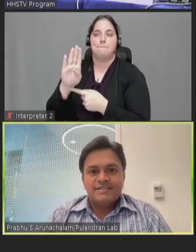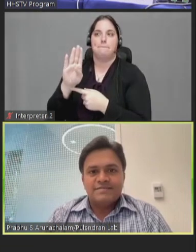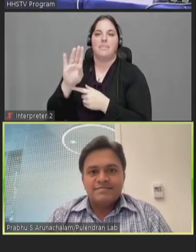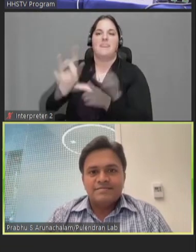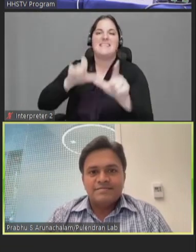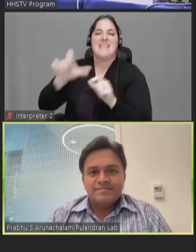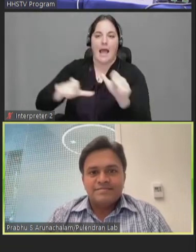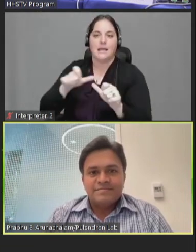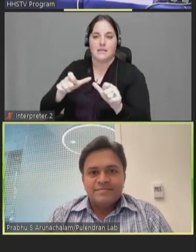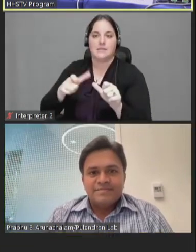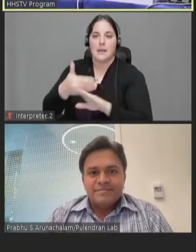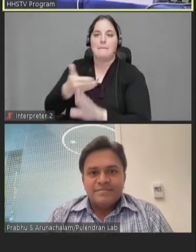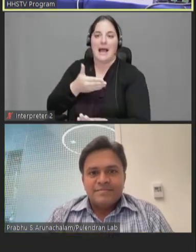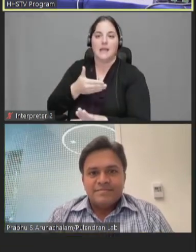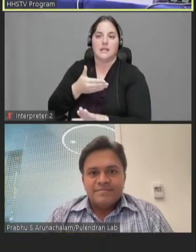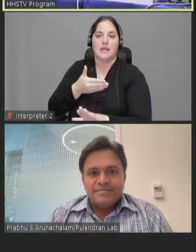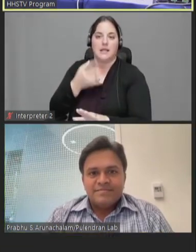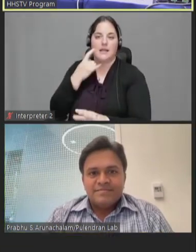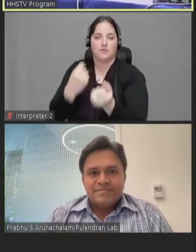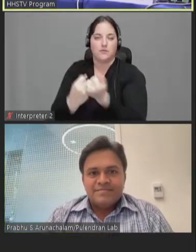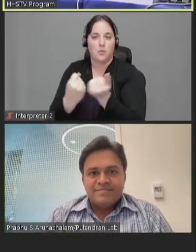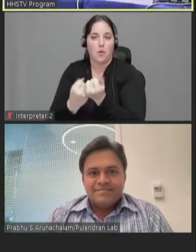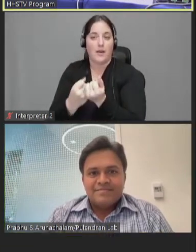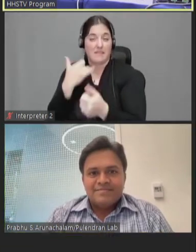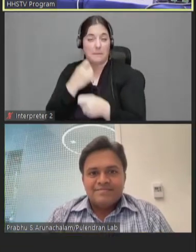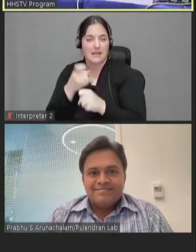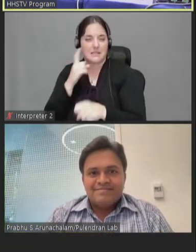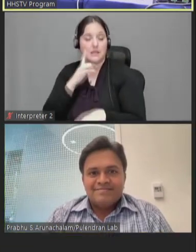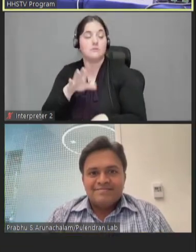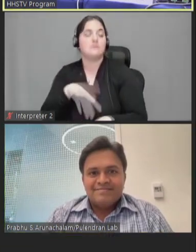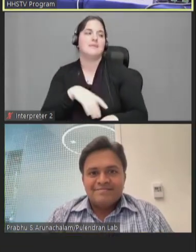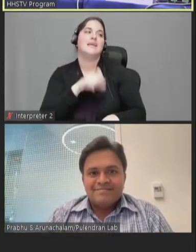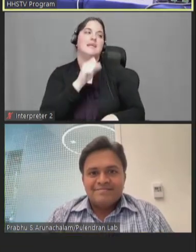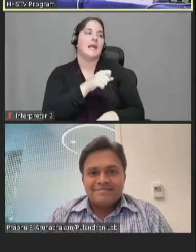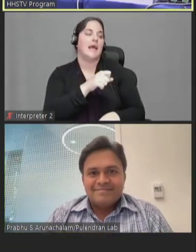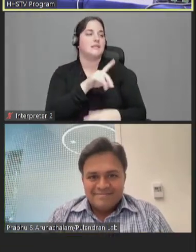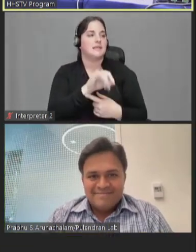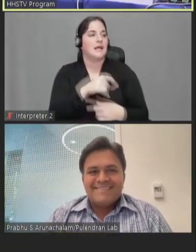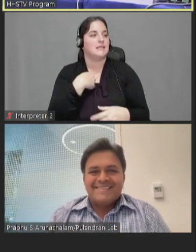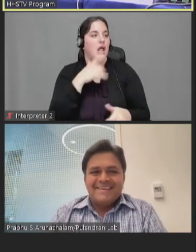Melody Butler: It does. So I look forward to following up on your presentation next year. Prabhu Arunachalam: Thank you.